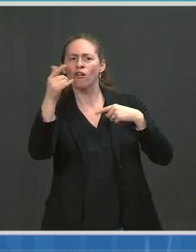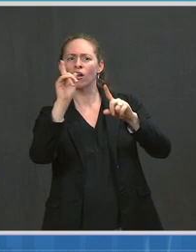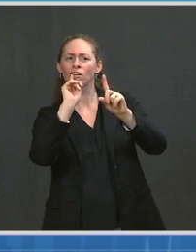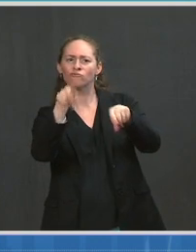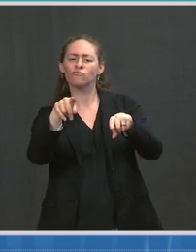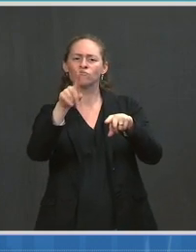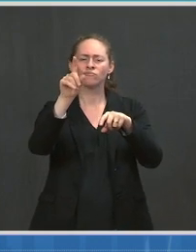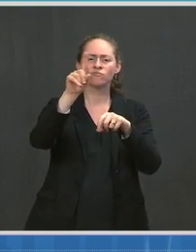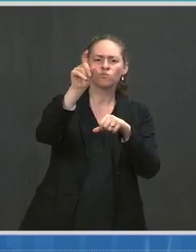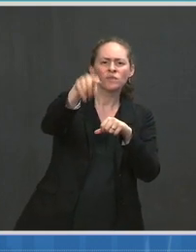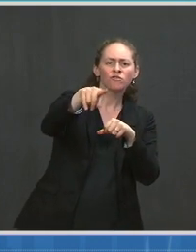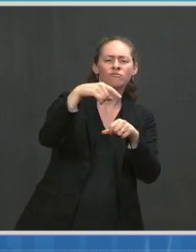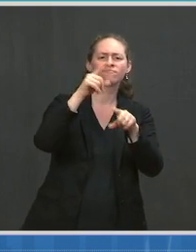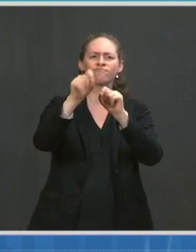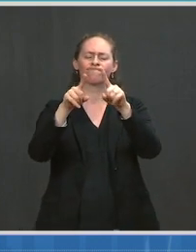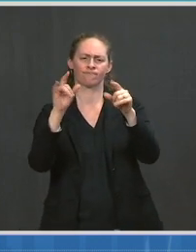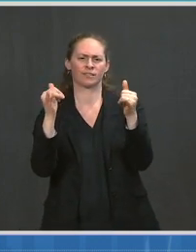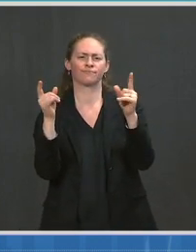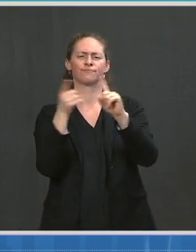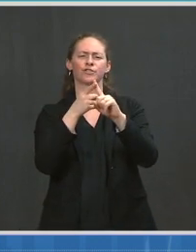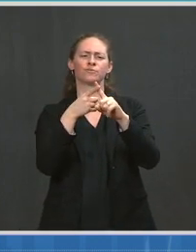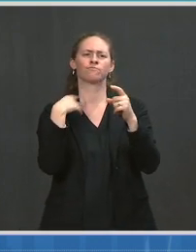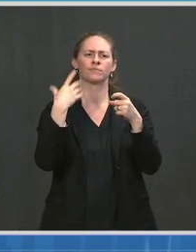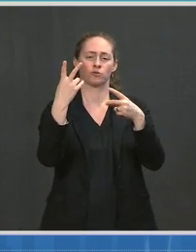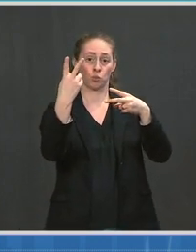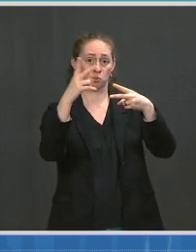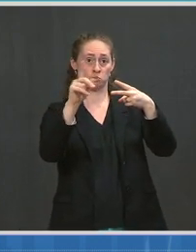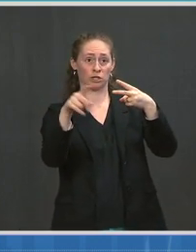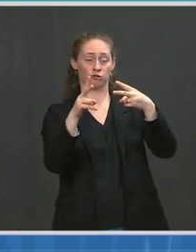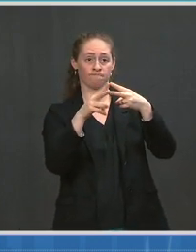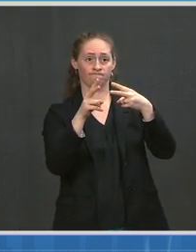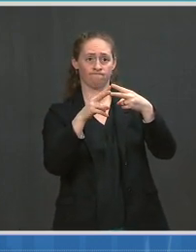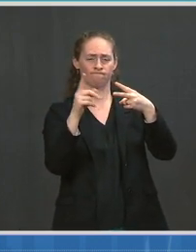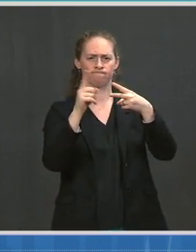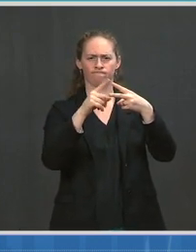Dr. Walensky, first one to you. You've repeatedly urged Americans